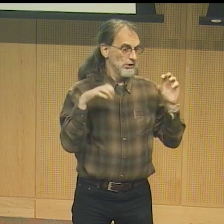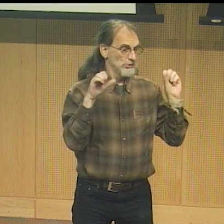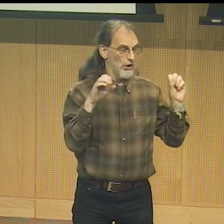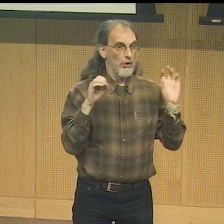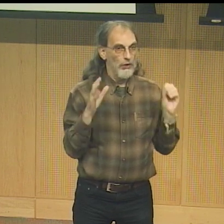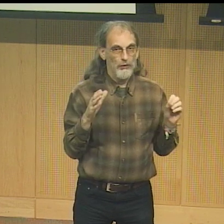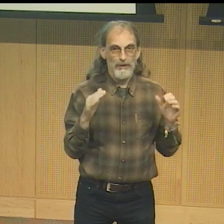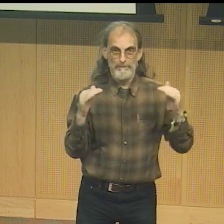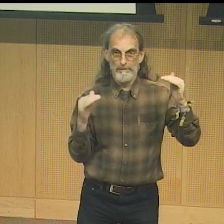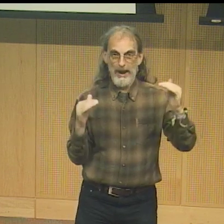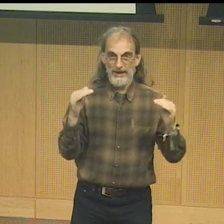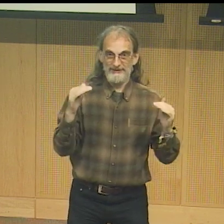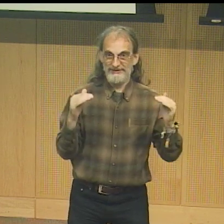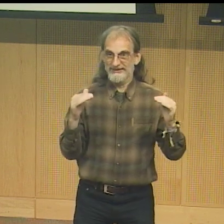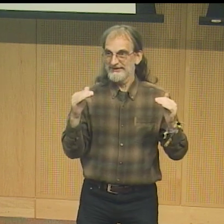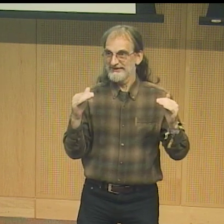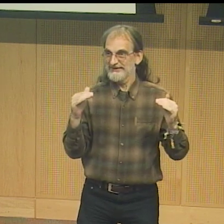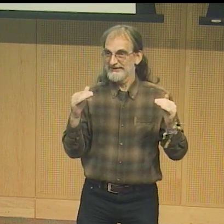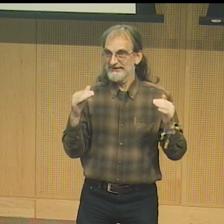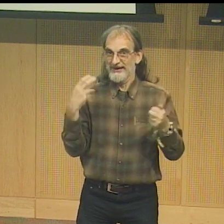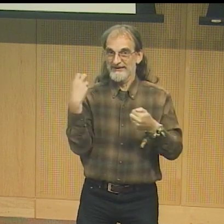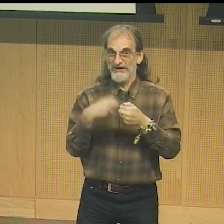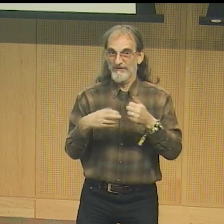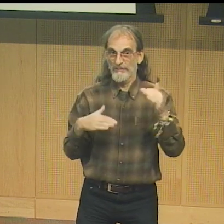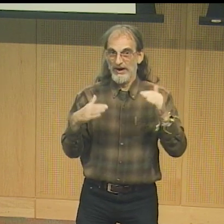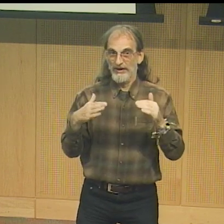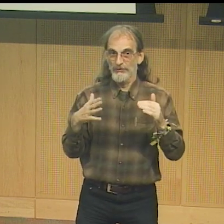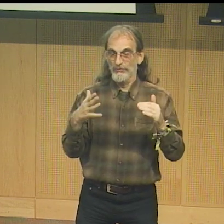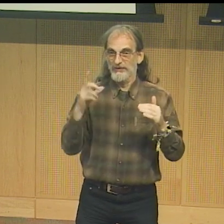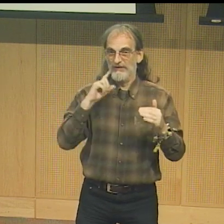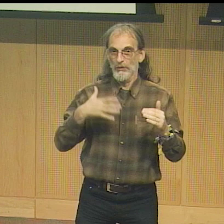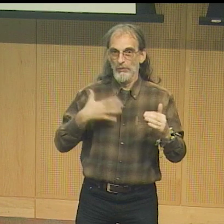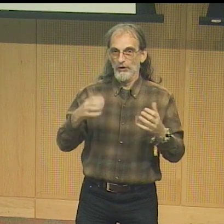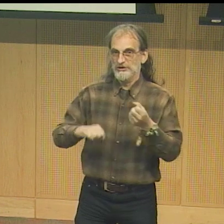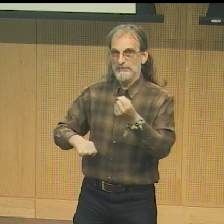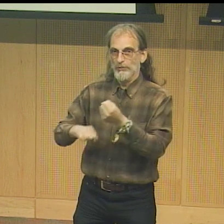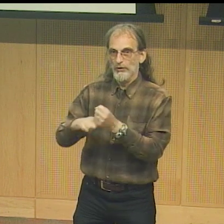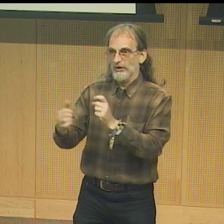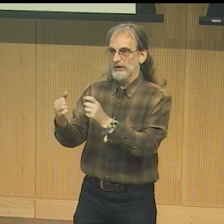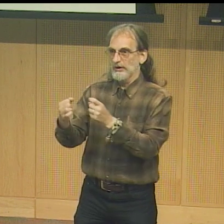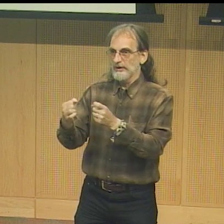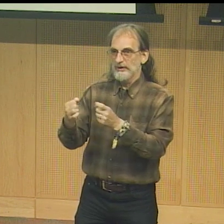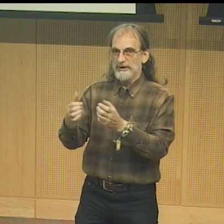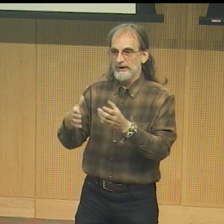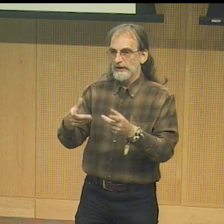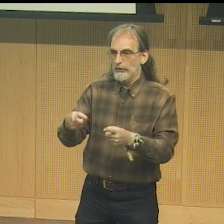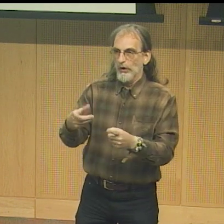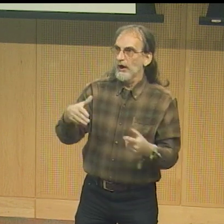I do not want to do. So, I think it's important to keep a balance. And it's difficult to maintain a balance when you're trying